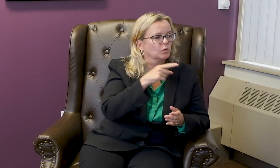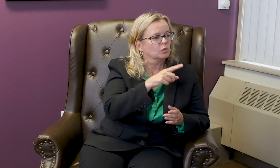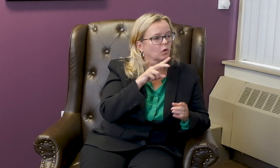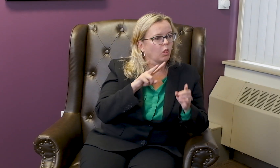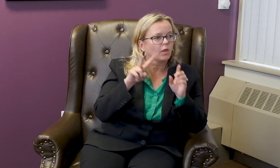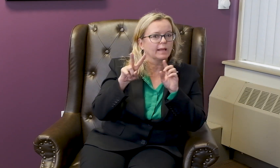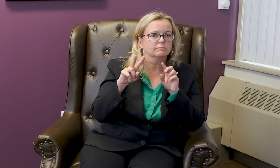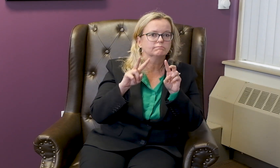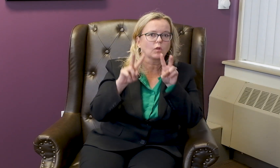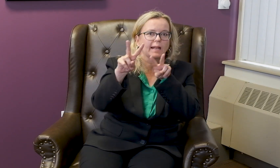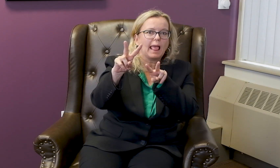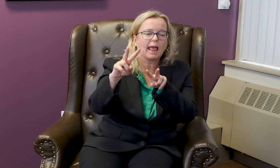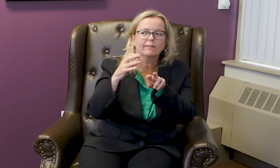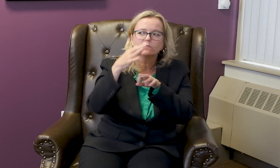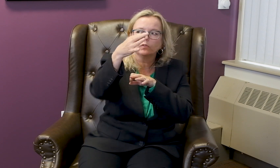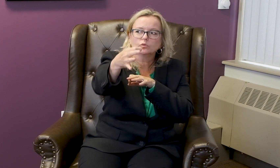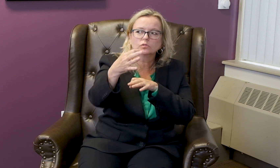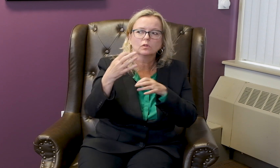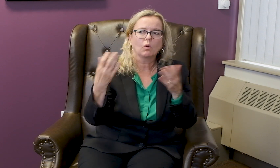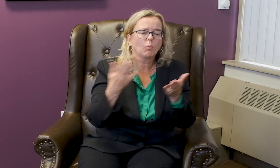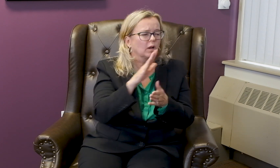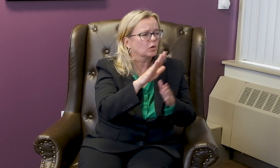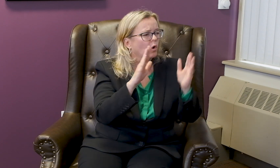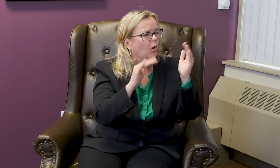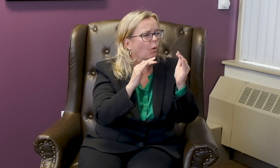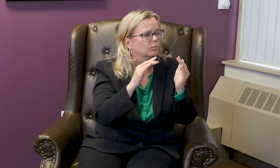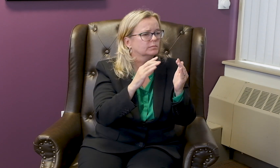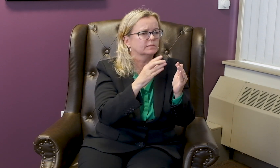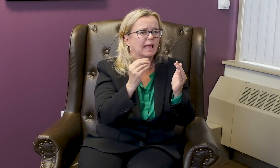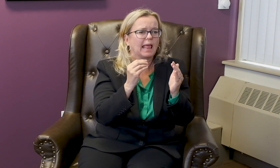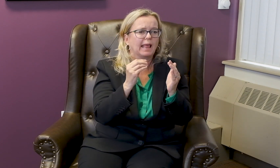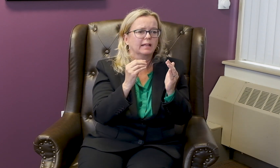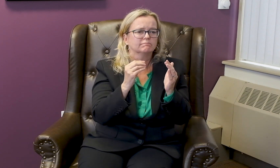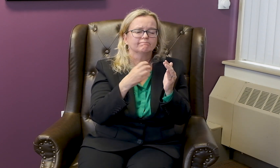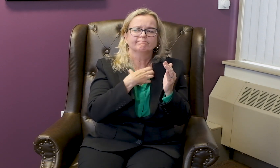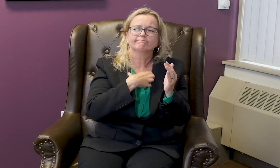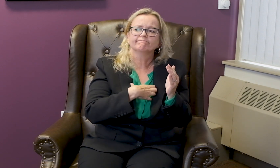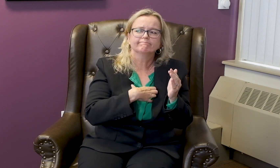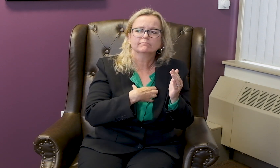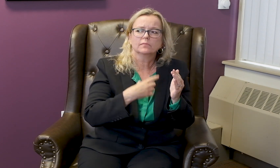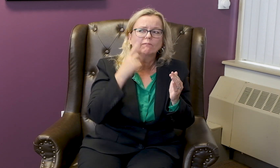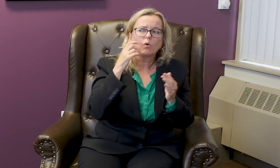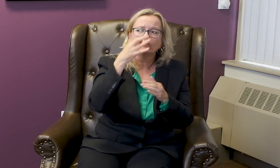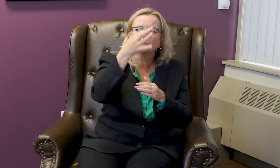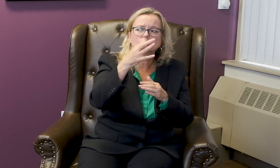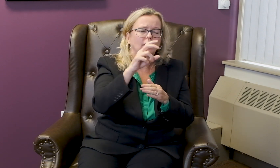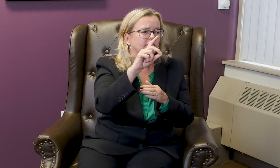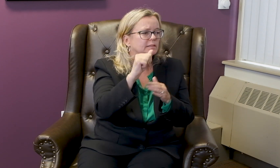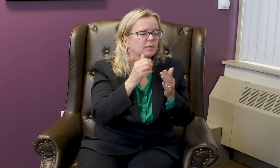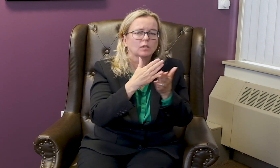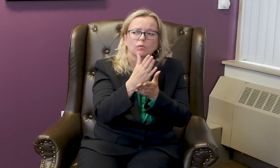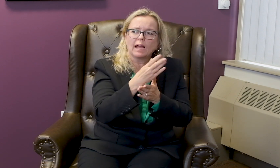Commissioner, looking ahead, what are your hopes and aspirations for